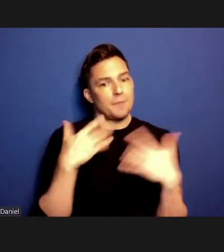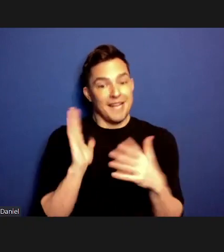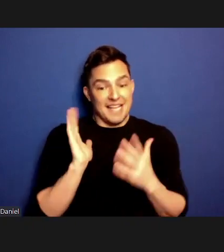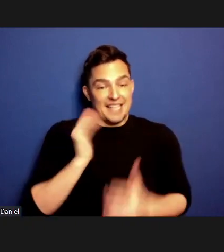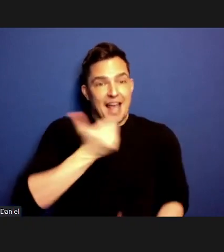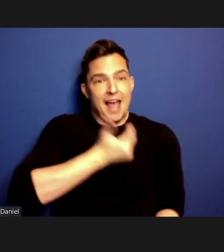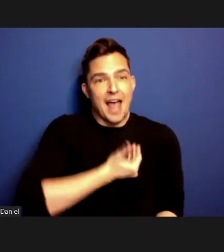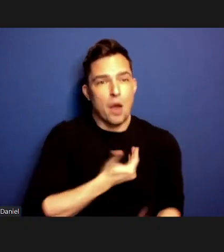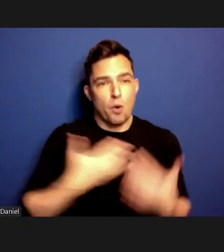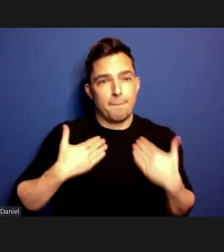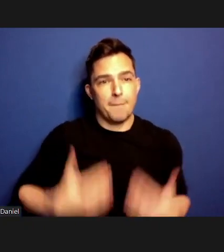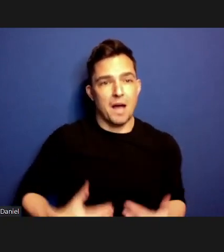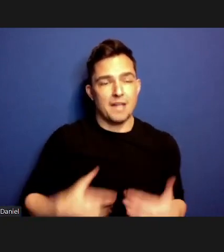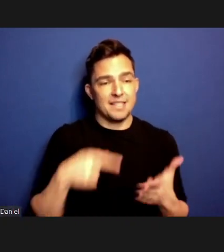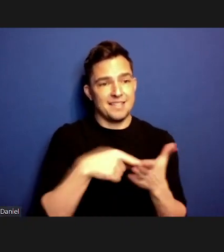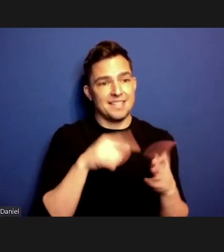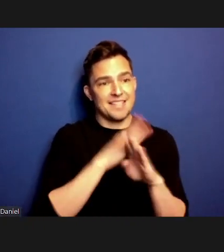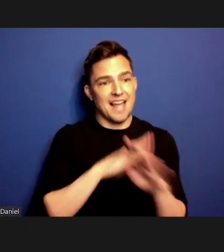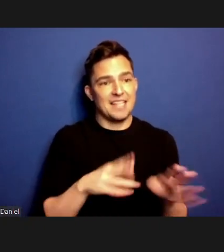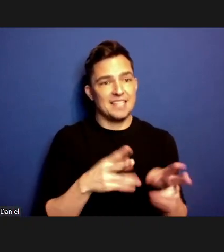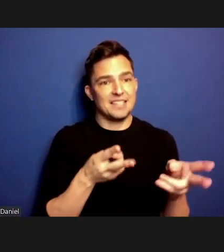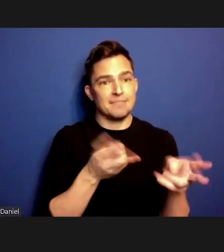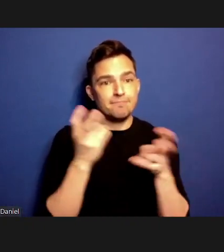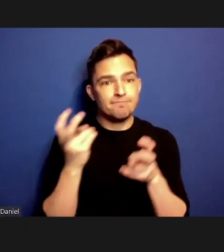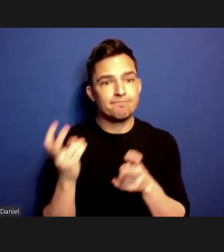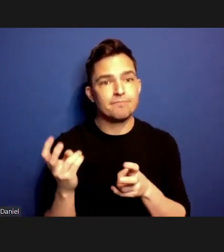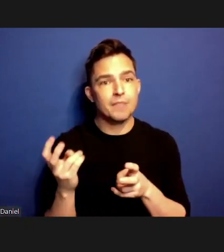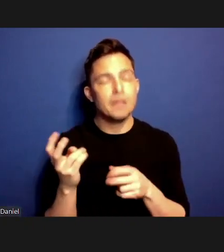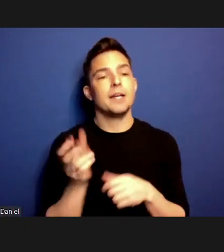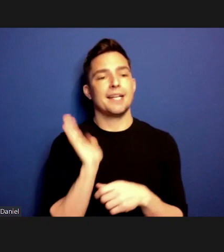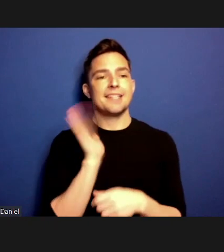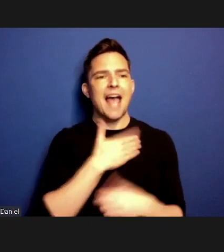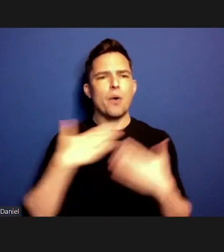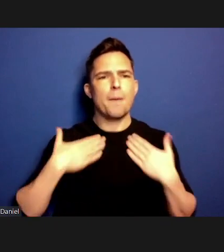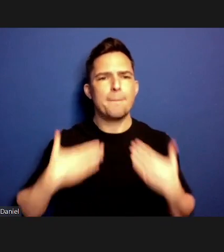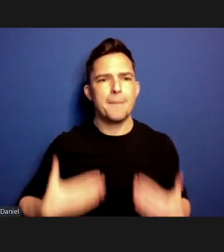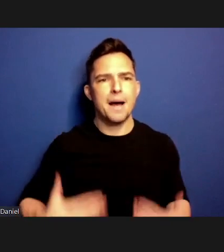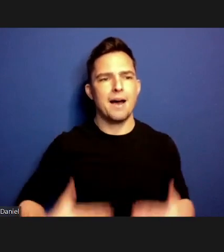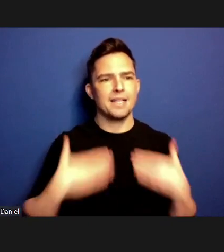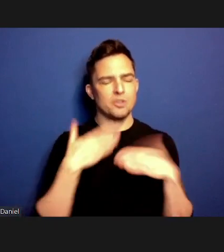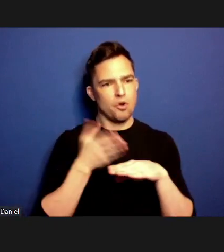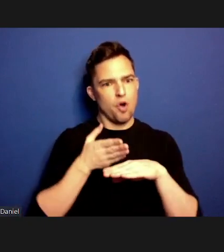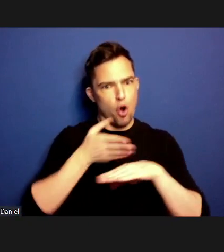violence is actually evoked. And we know that it is our bodies that are being over-surveilled.